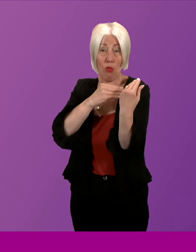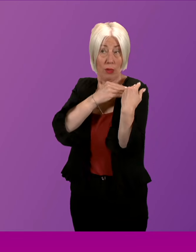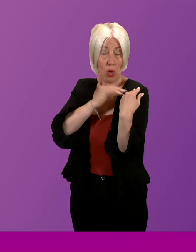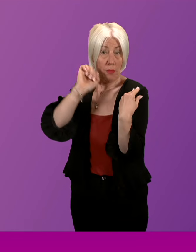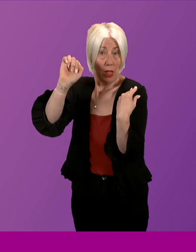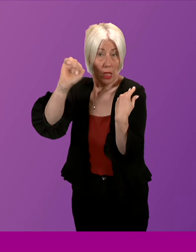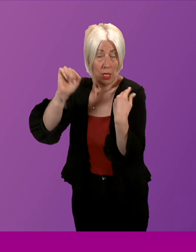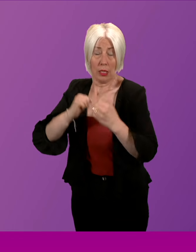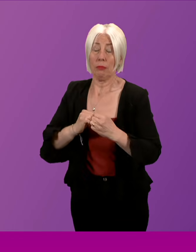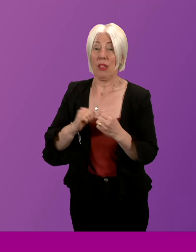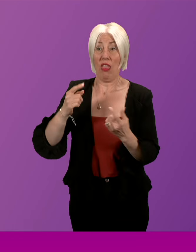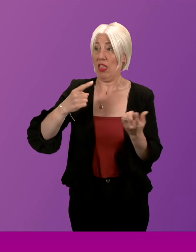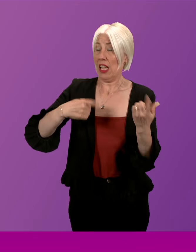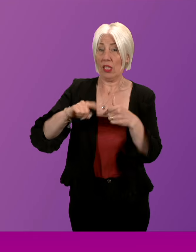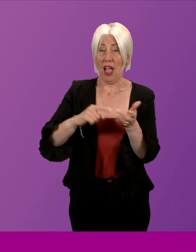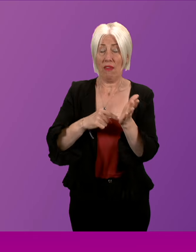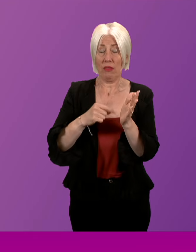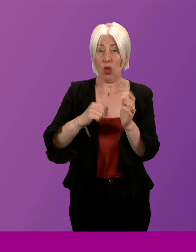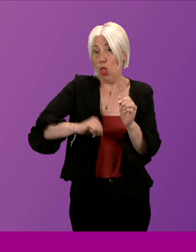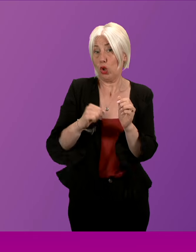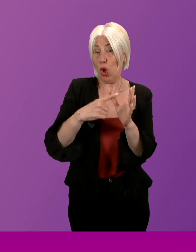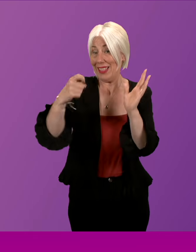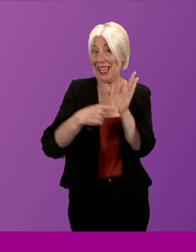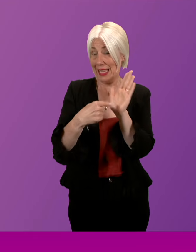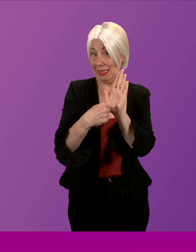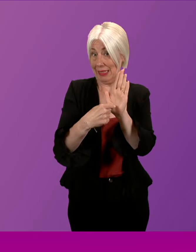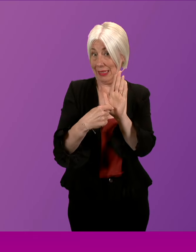which are underpinned in the Scotland Act 1998, to be compliant with the Human Rights